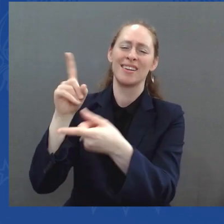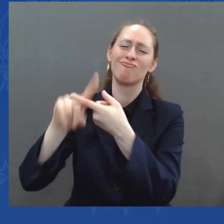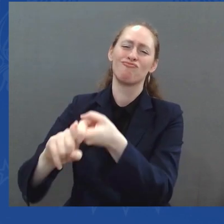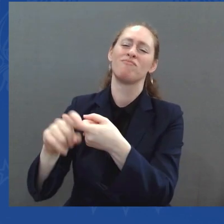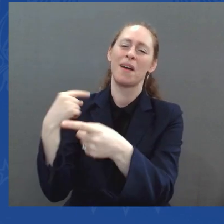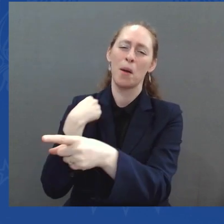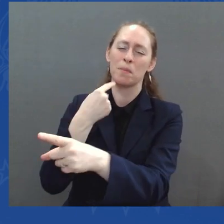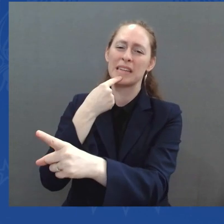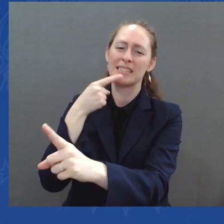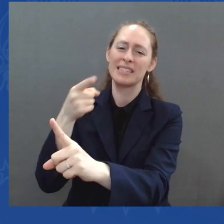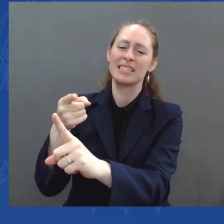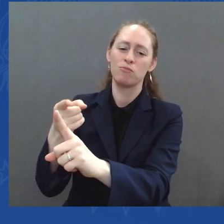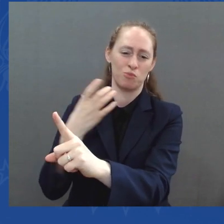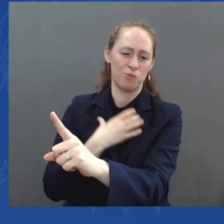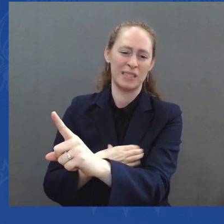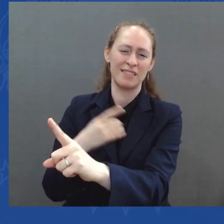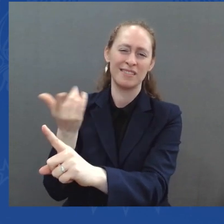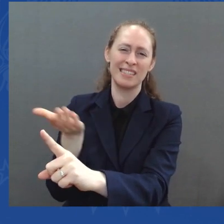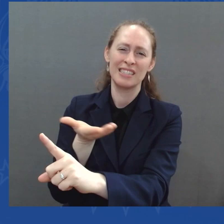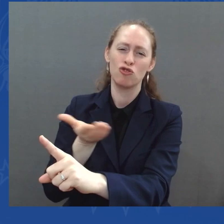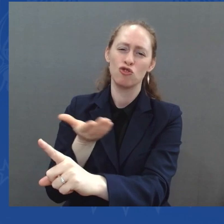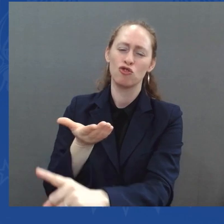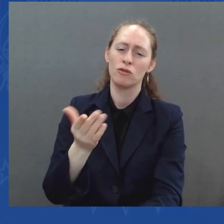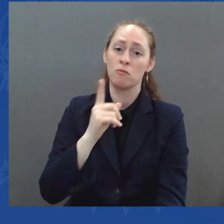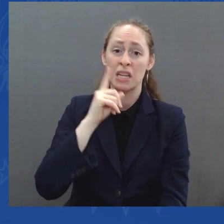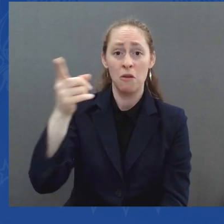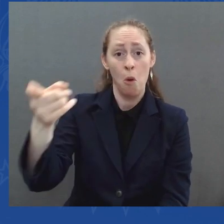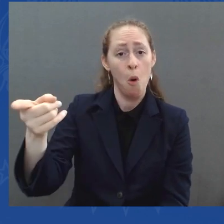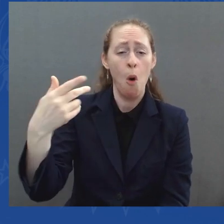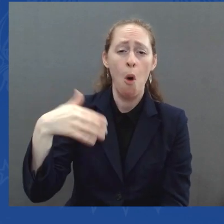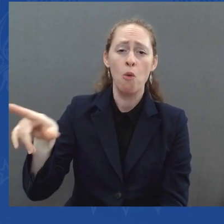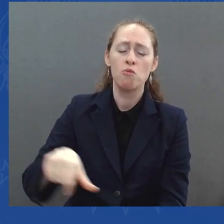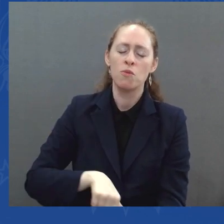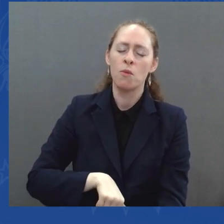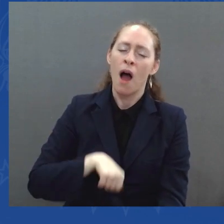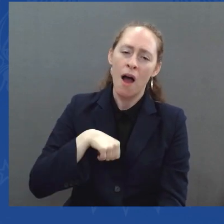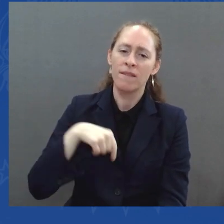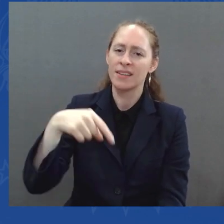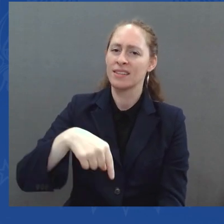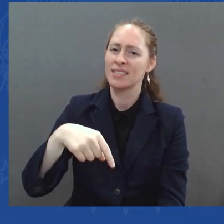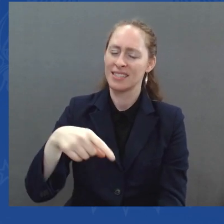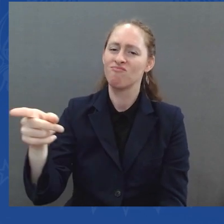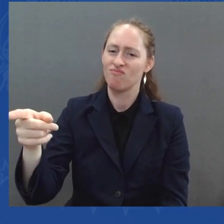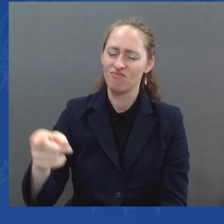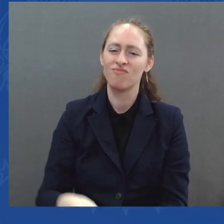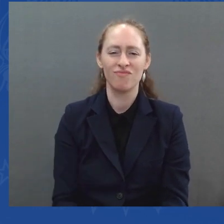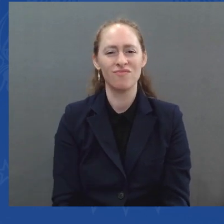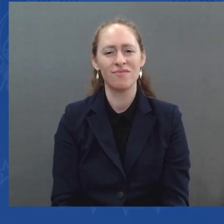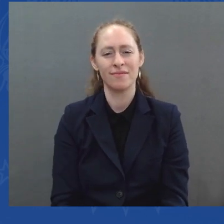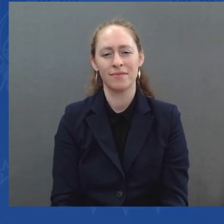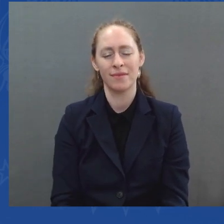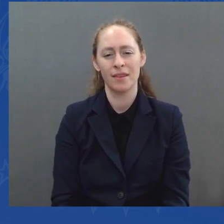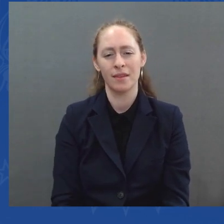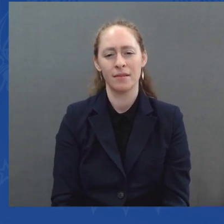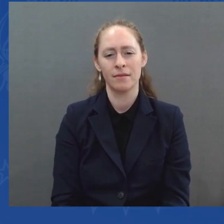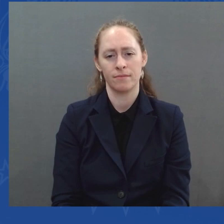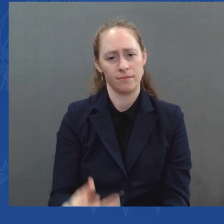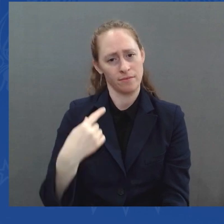I intended to get healthcare passed, even if it cost me reelection, which for a while looked like it might.